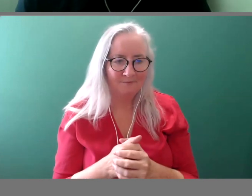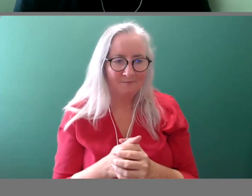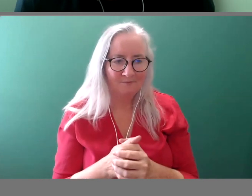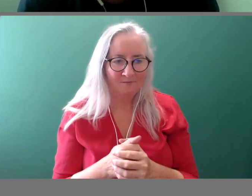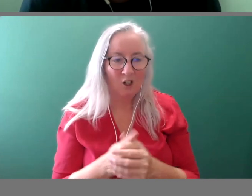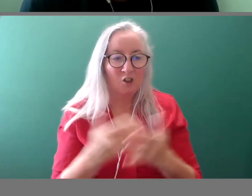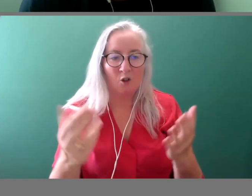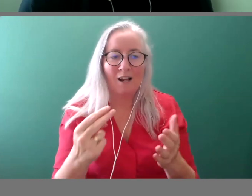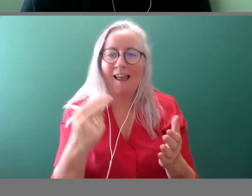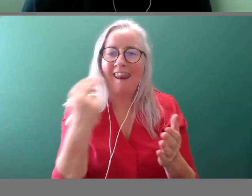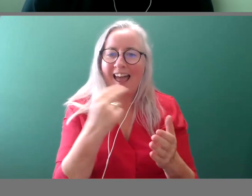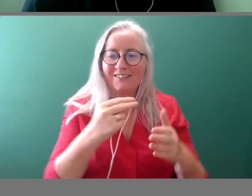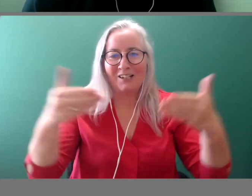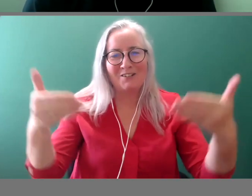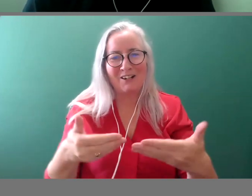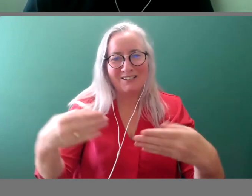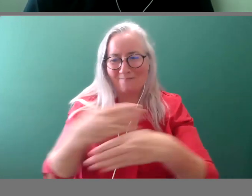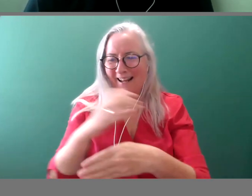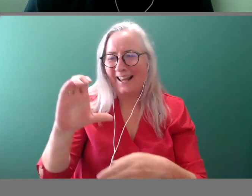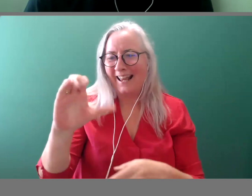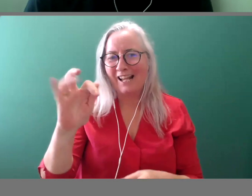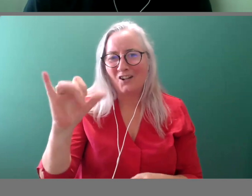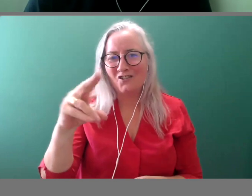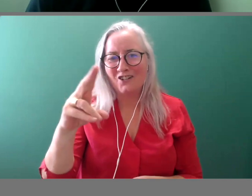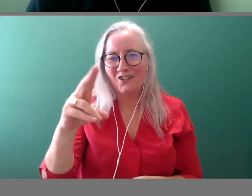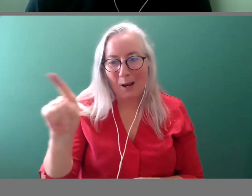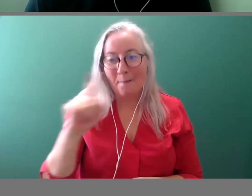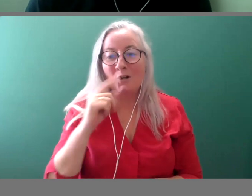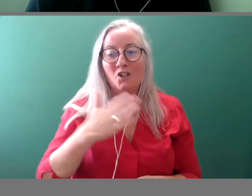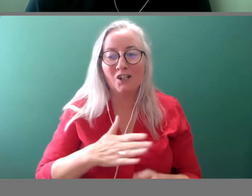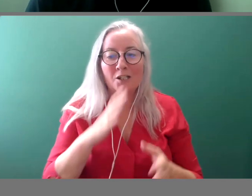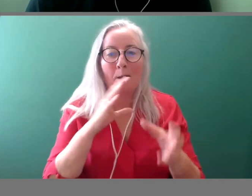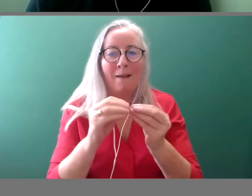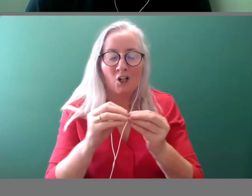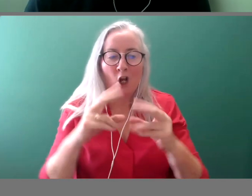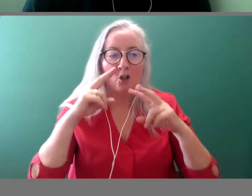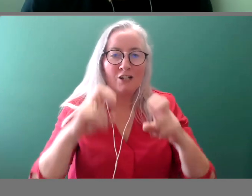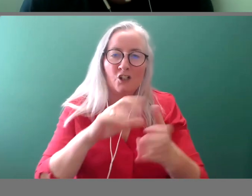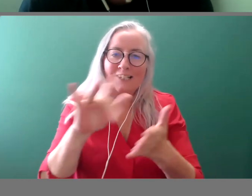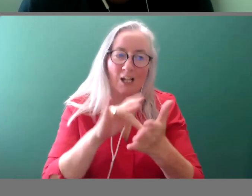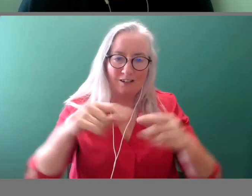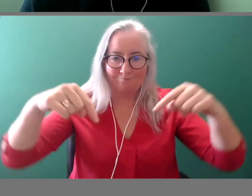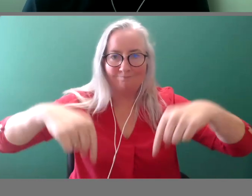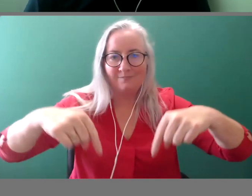nice introduction there by Catriona. The research centre here in Trinity College Dublin it's very